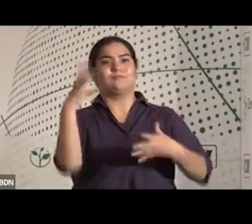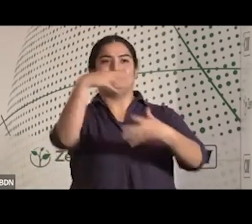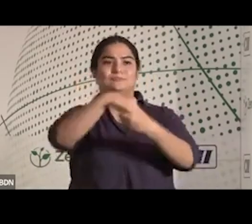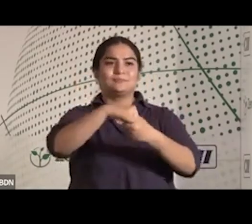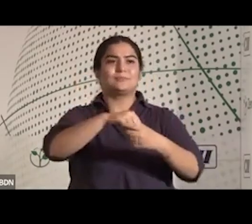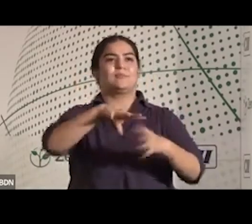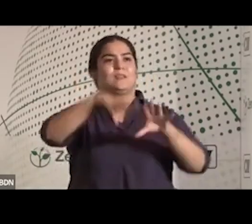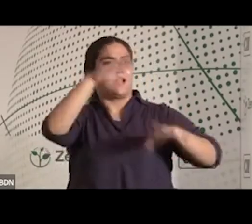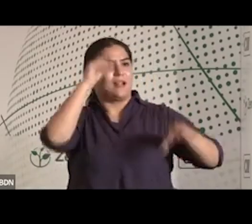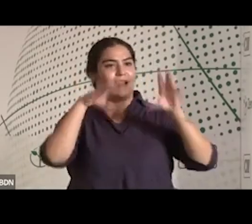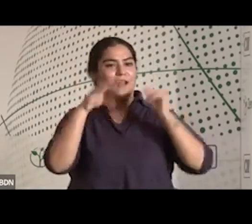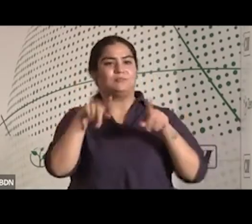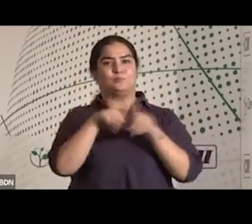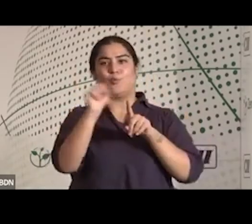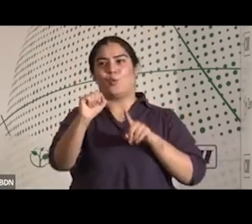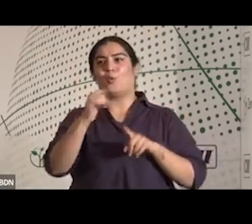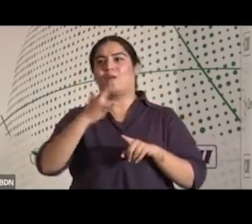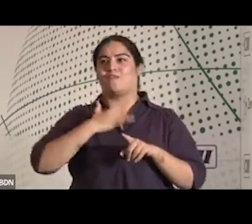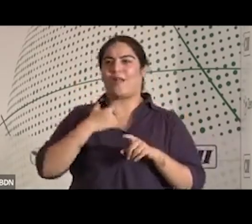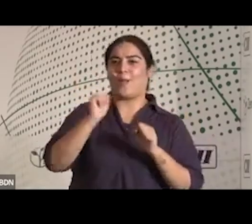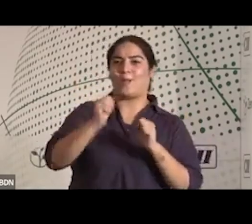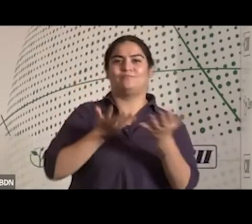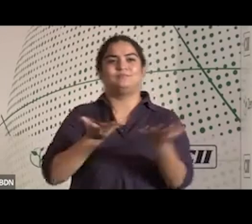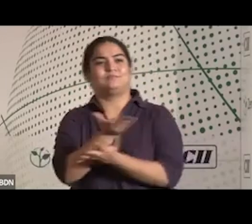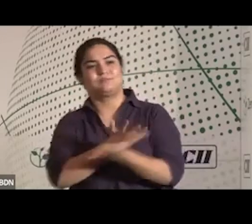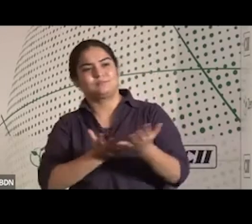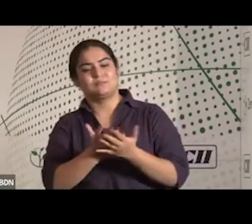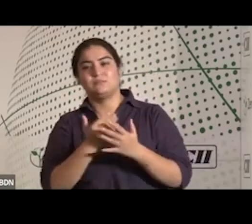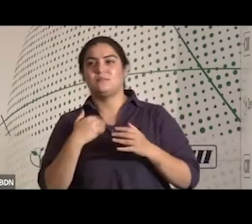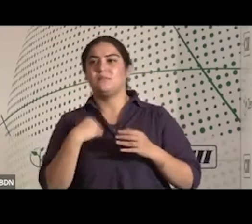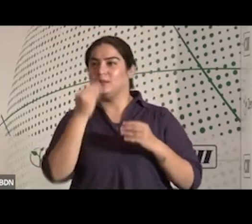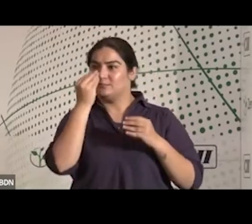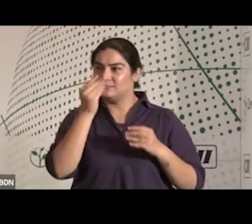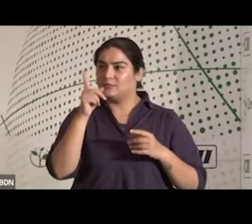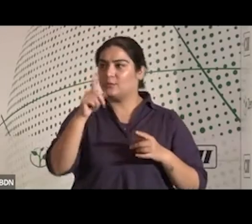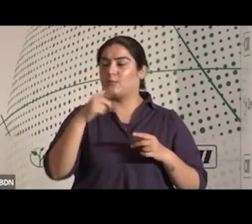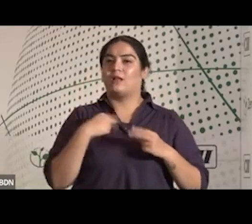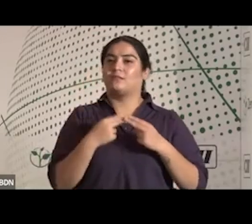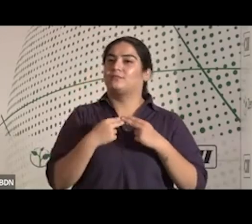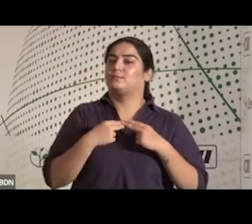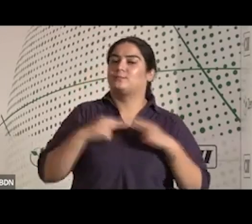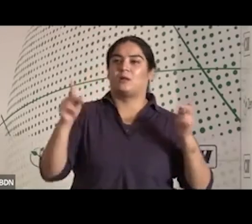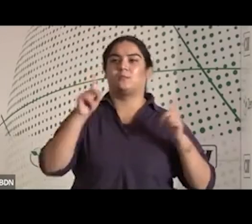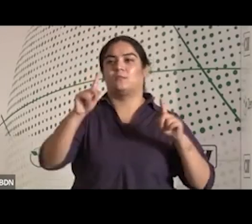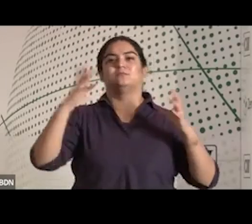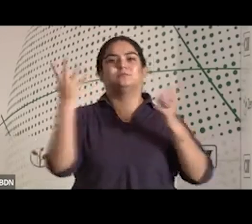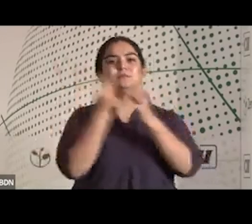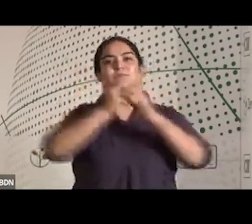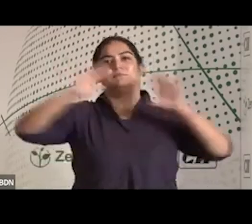and contributing to the discussions. Can we have a final enthusiastic round of applause